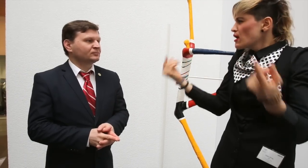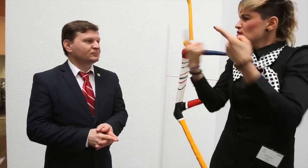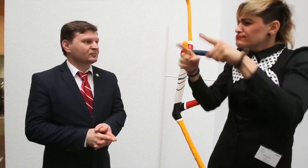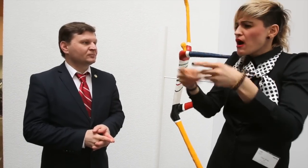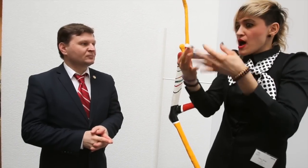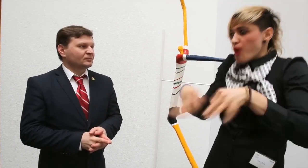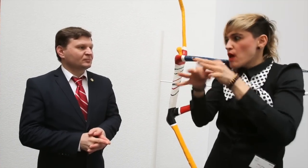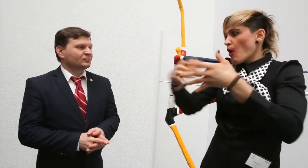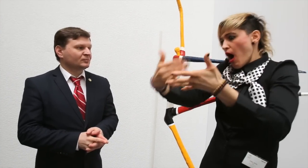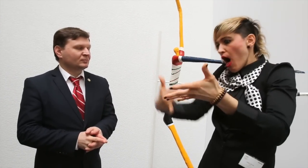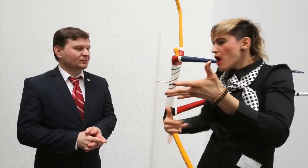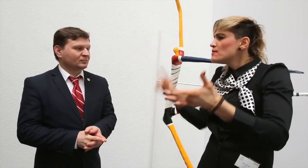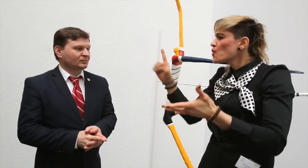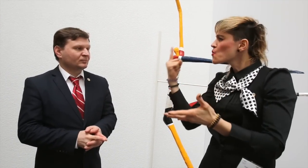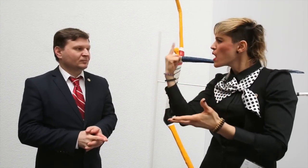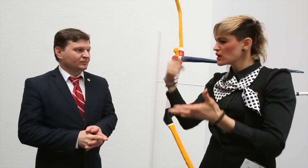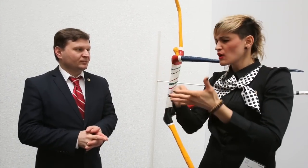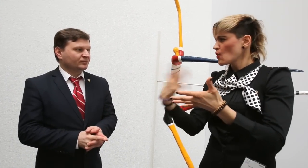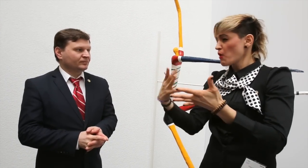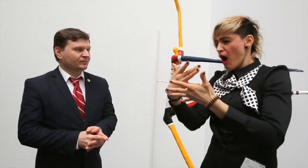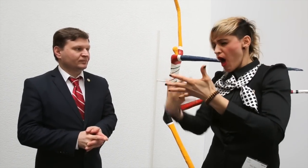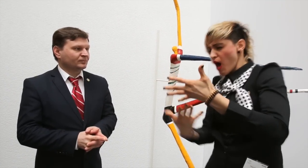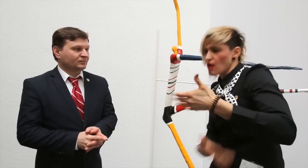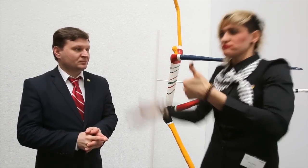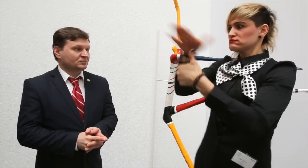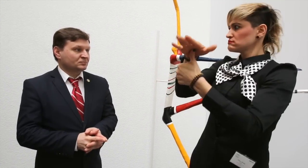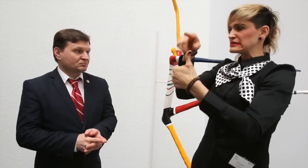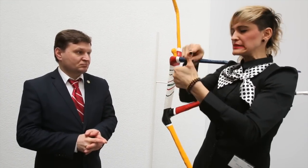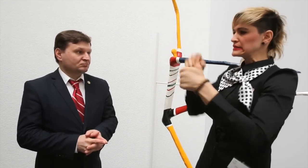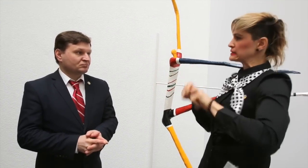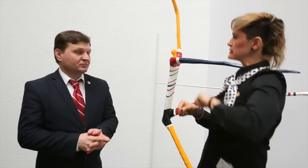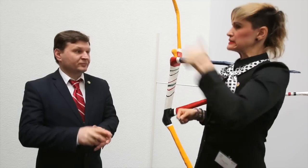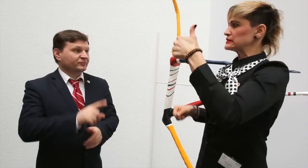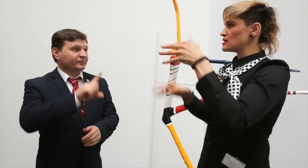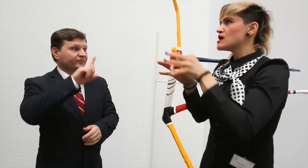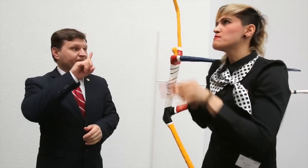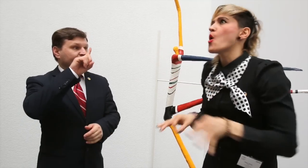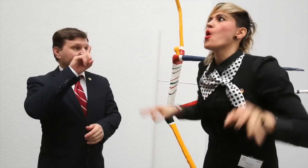With the signing of the MoU, can you pick the most important out of many listed terms on the MoU?